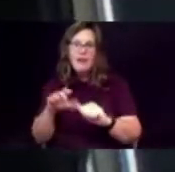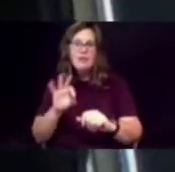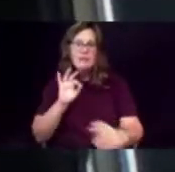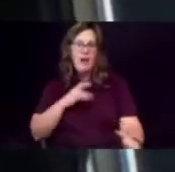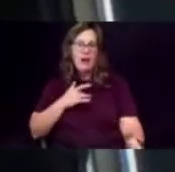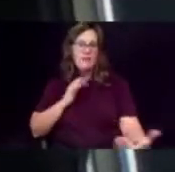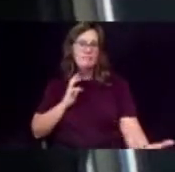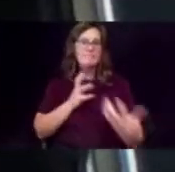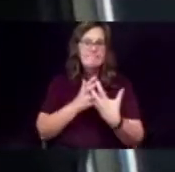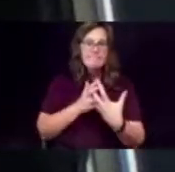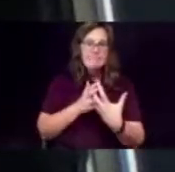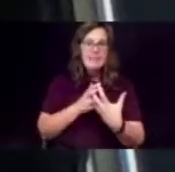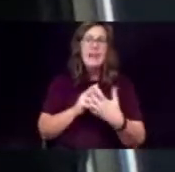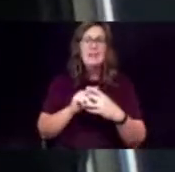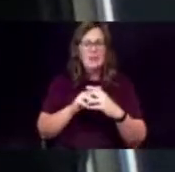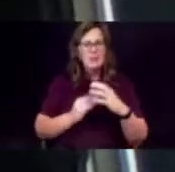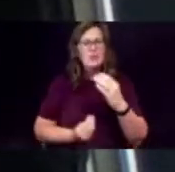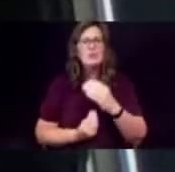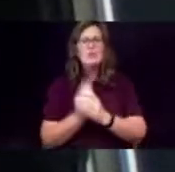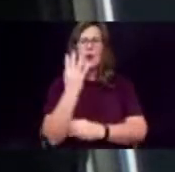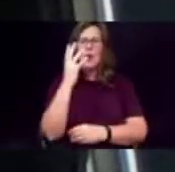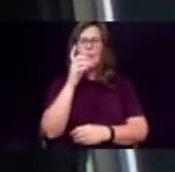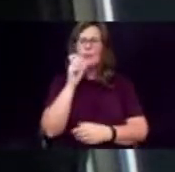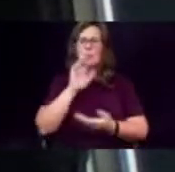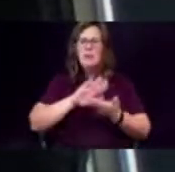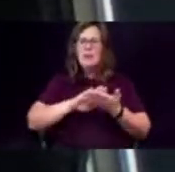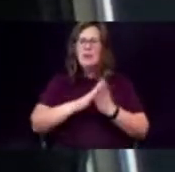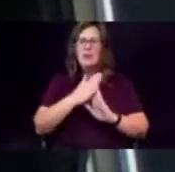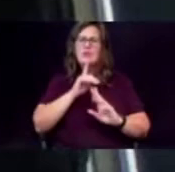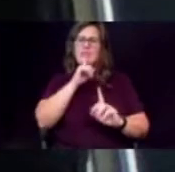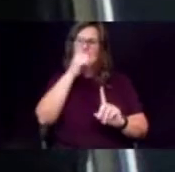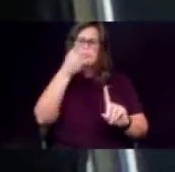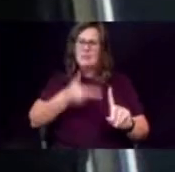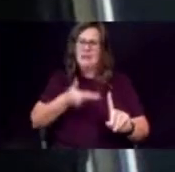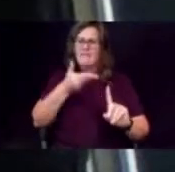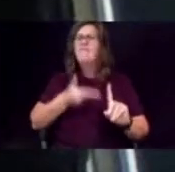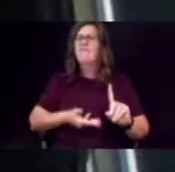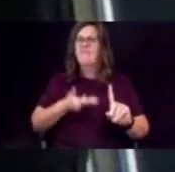into your true self within i think that's really just important thing that a lot of the viewers